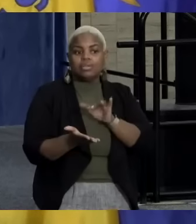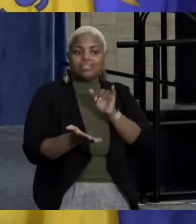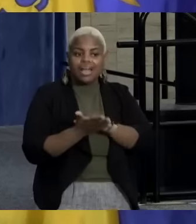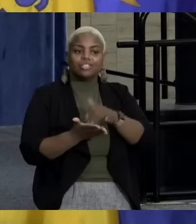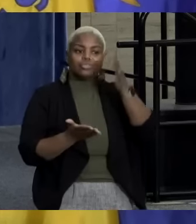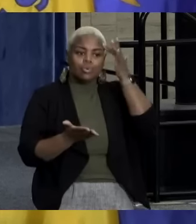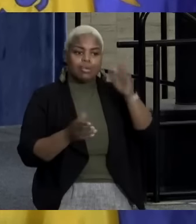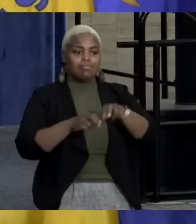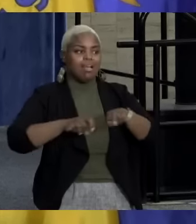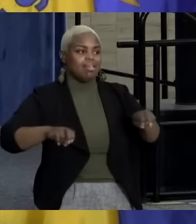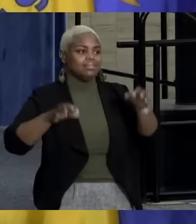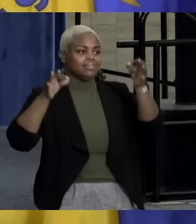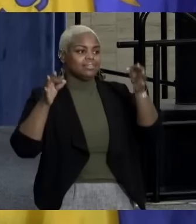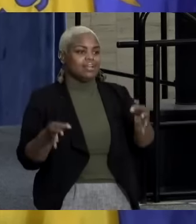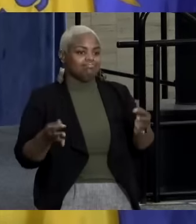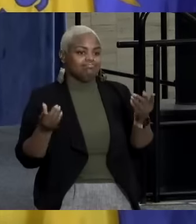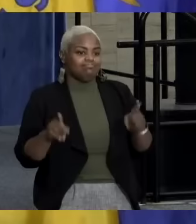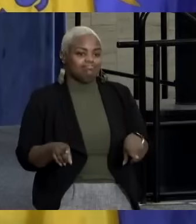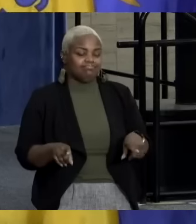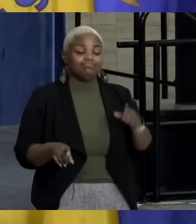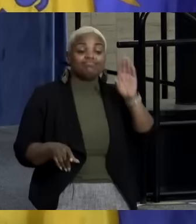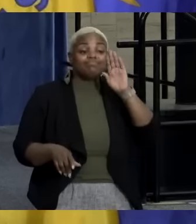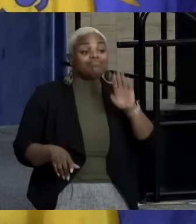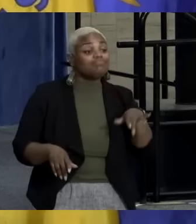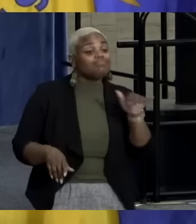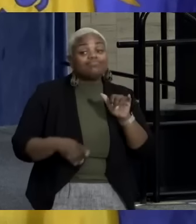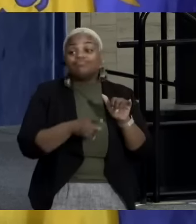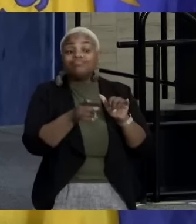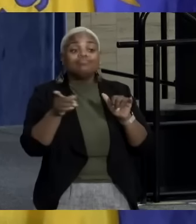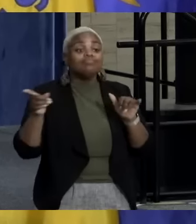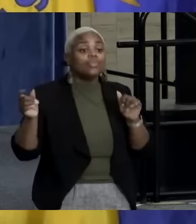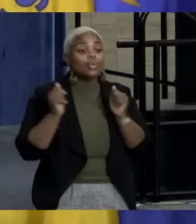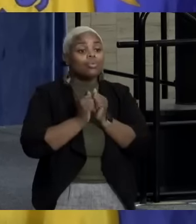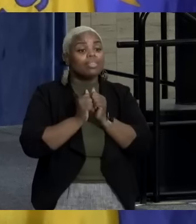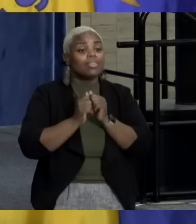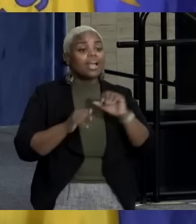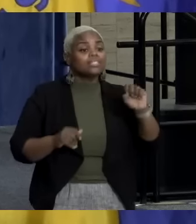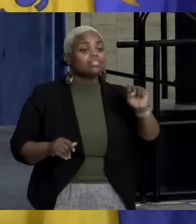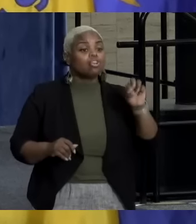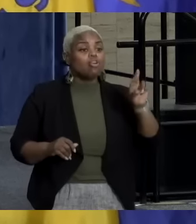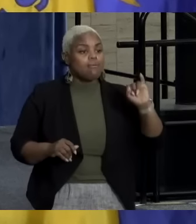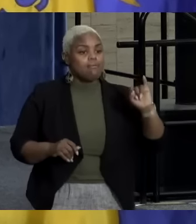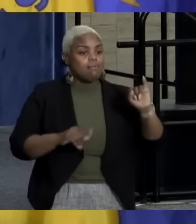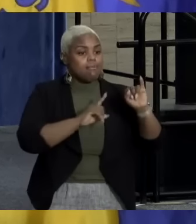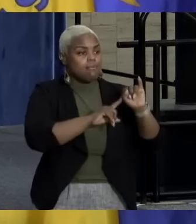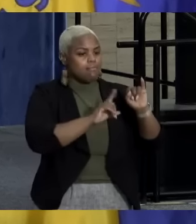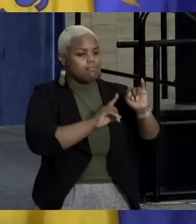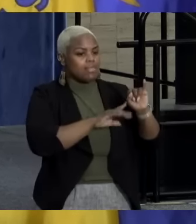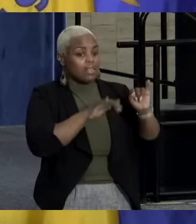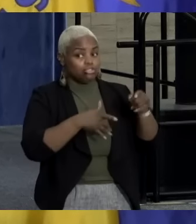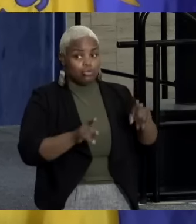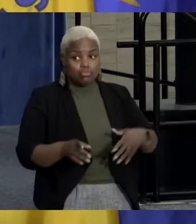As you know, we also had a similar forum on SSRIs in pregnancy. We had one on